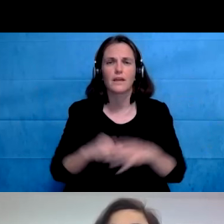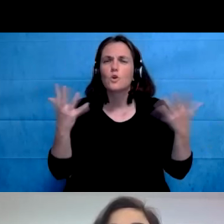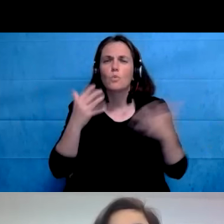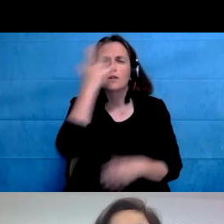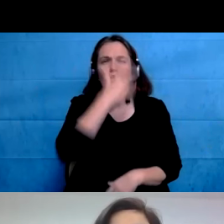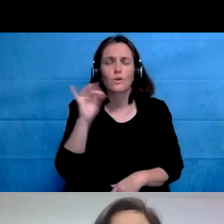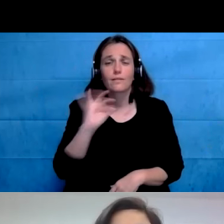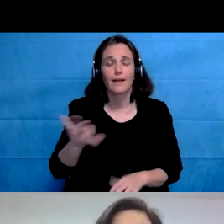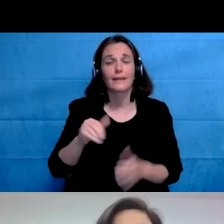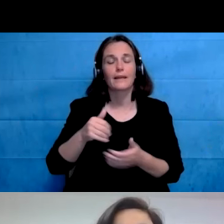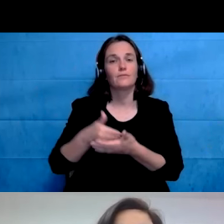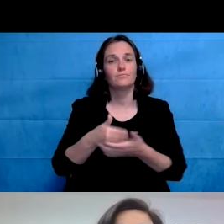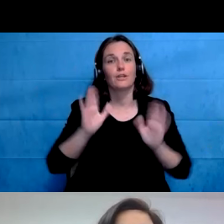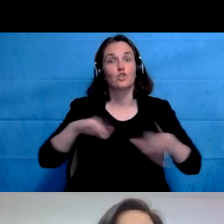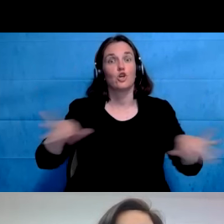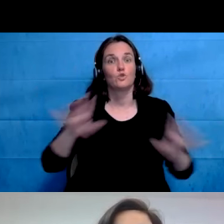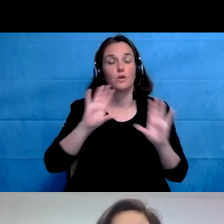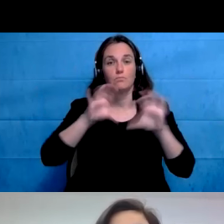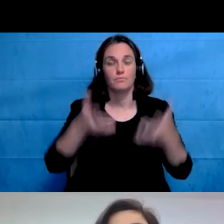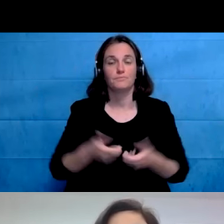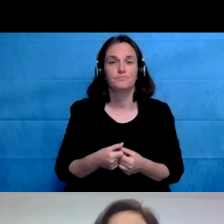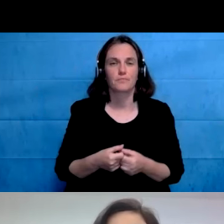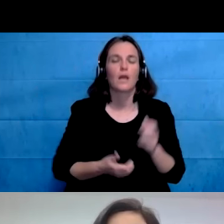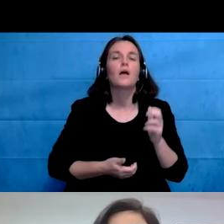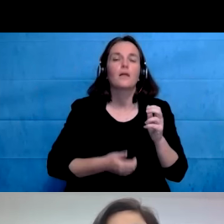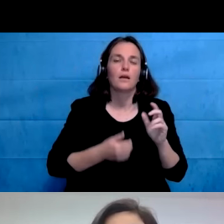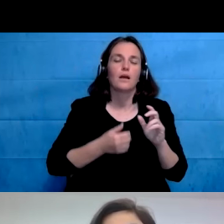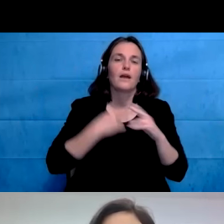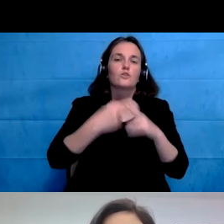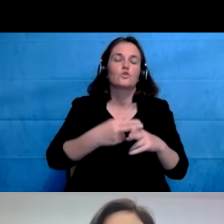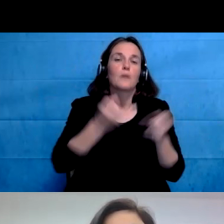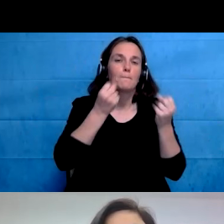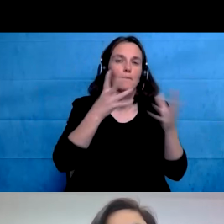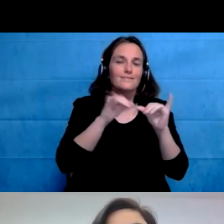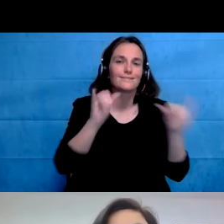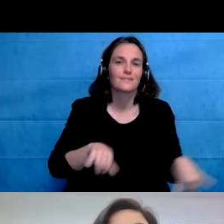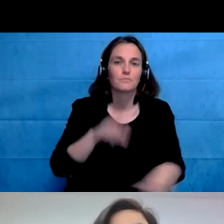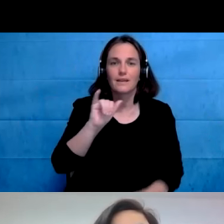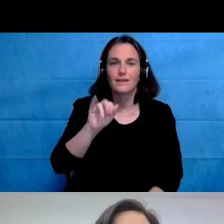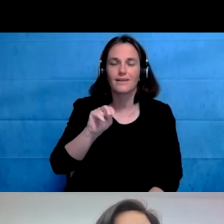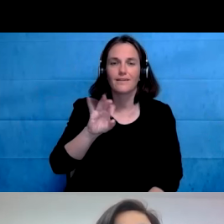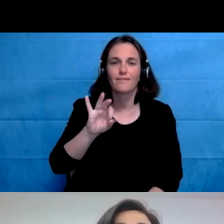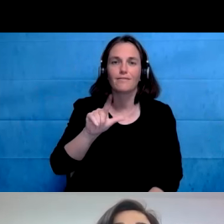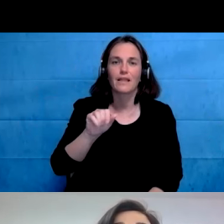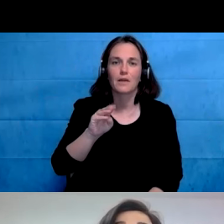It has a different name. It's known as Multisystem Inflammatory Syndrome in Children and the hallmarks of this disorder are gonna be